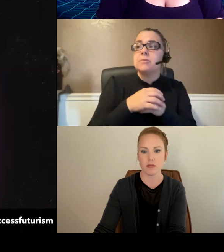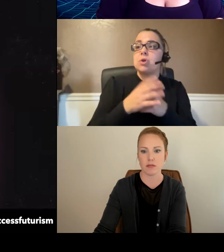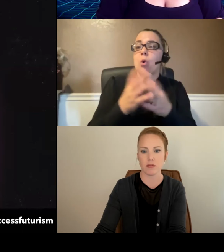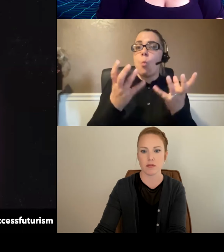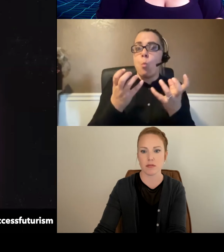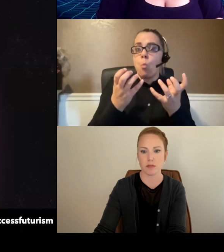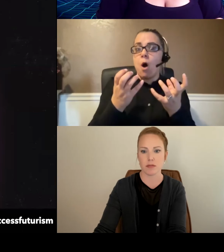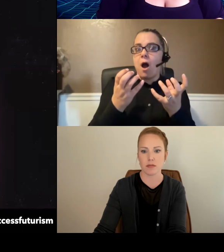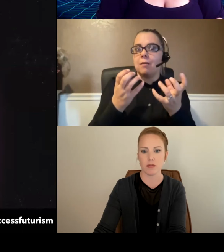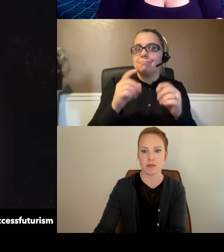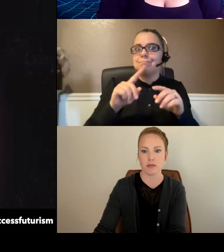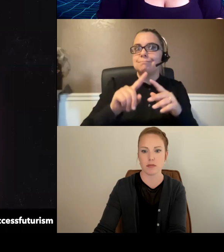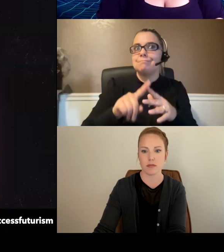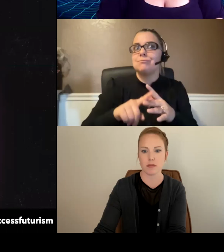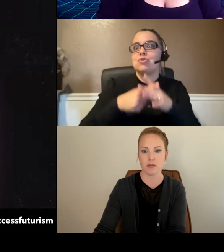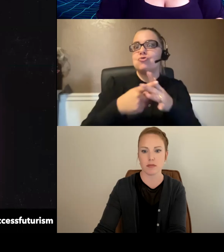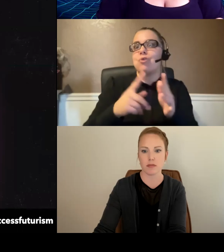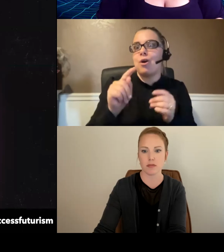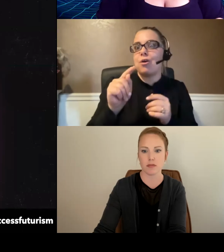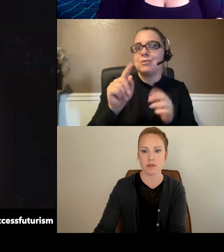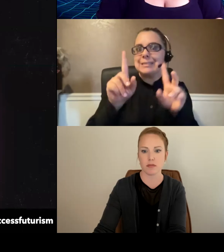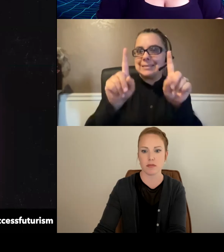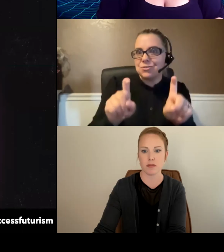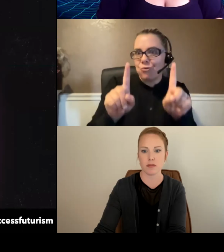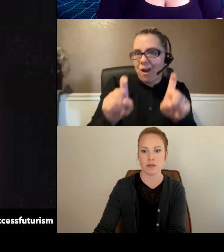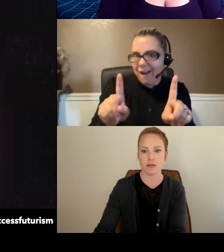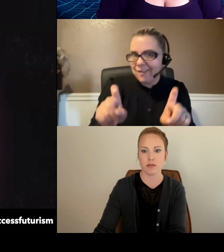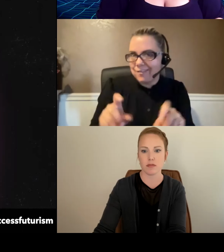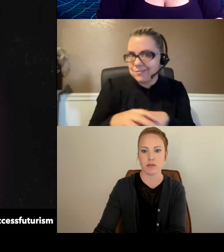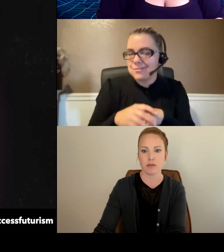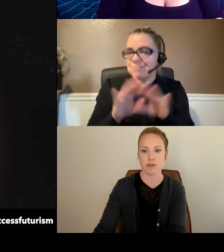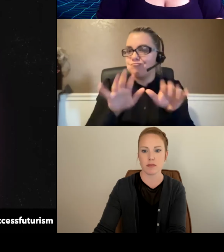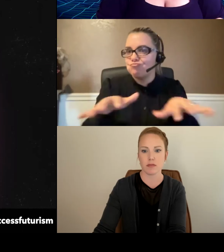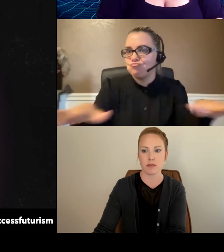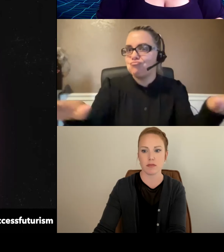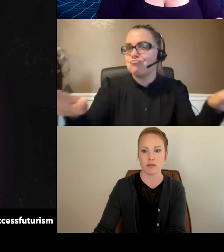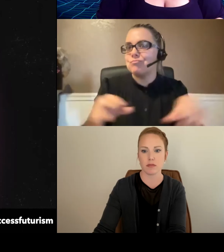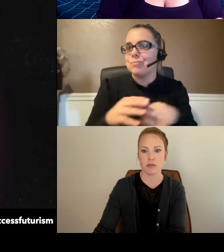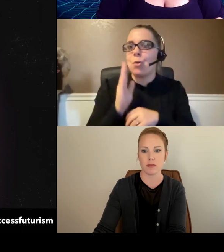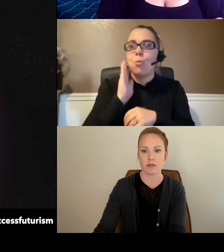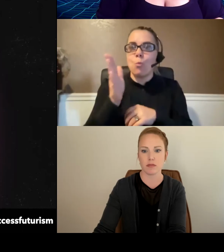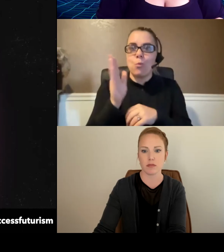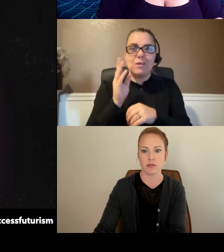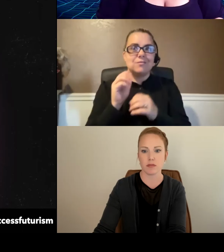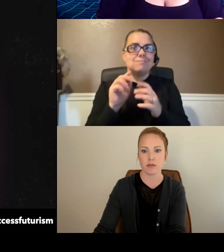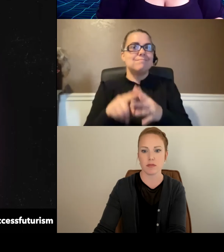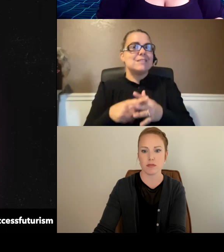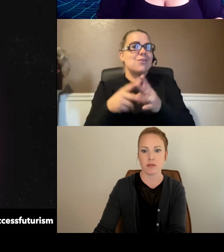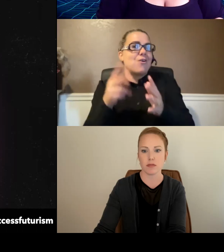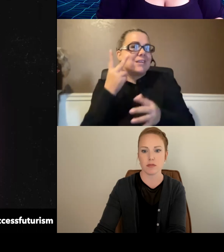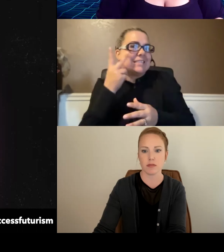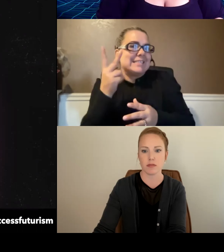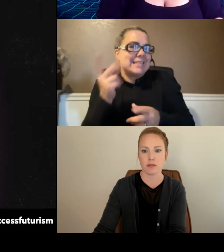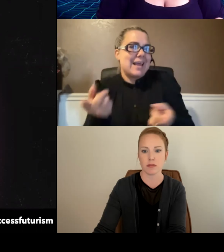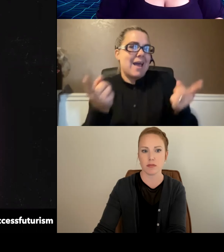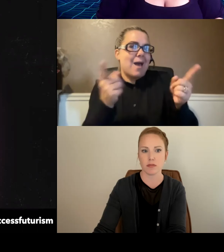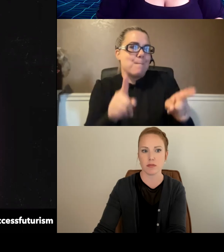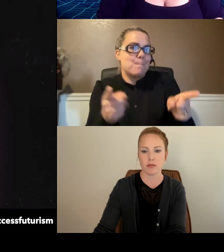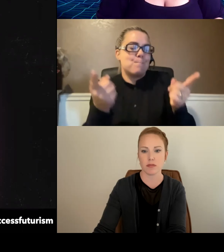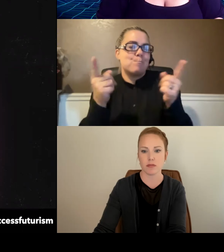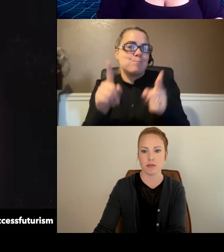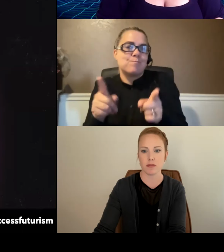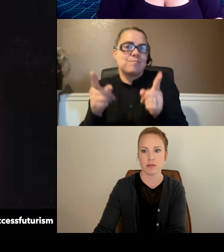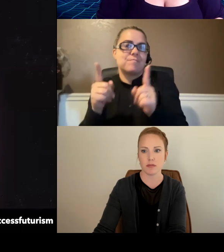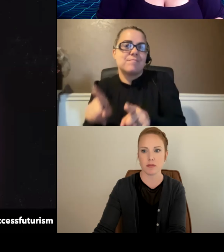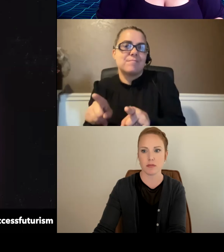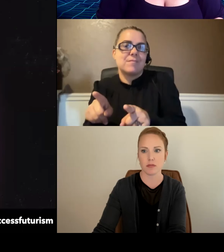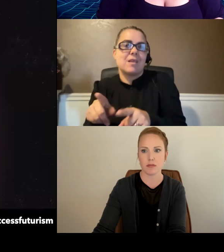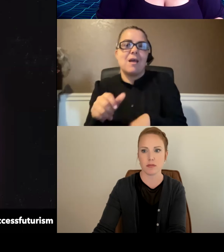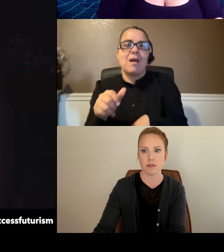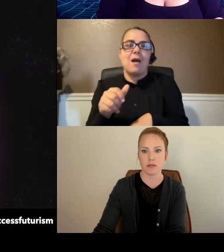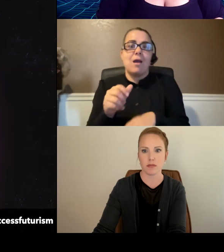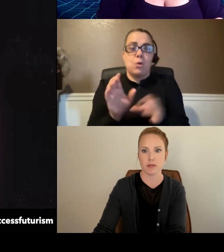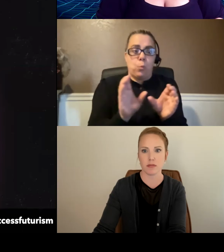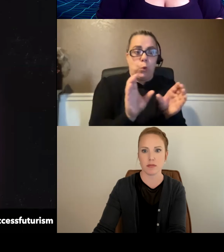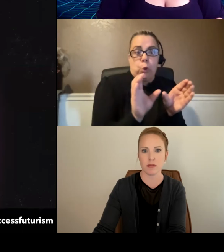but this is something that I think in ten years we are going to see happen not just on a research